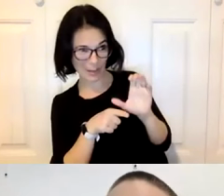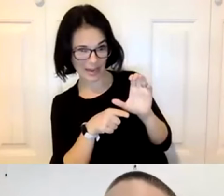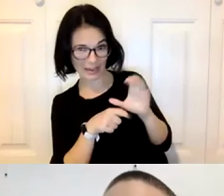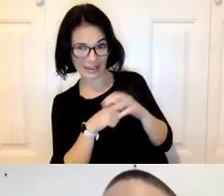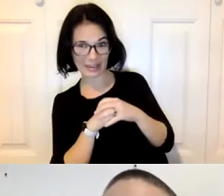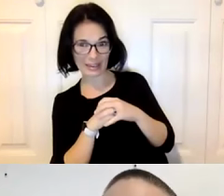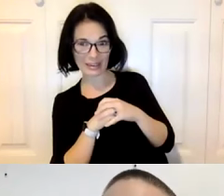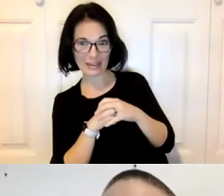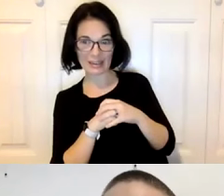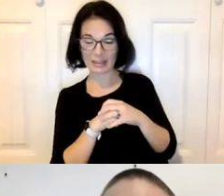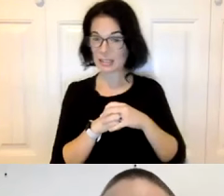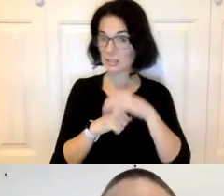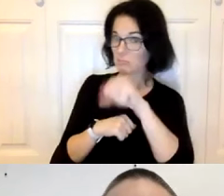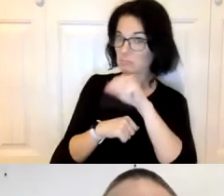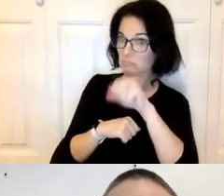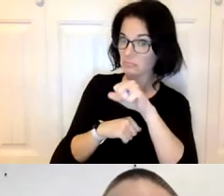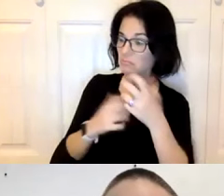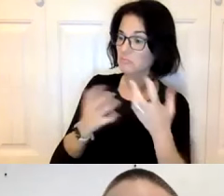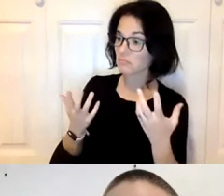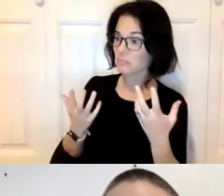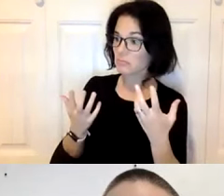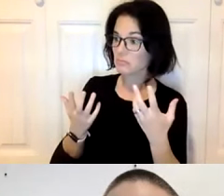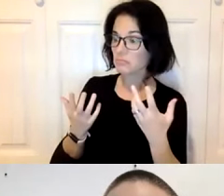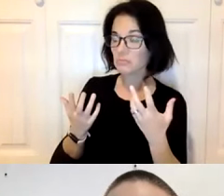Yes, you should be able to share